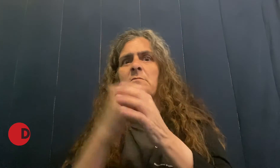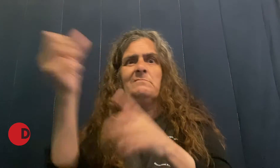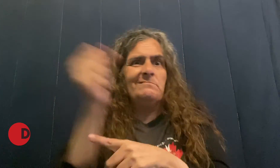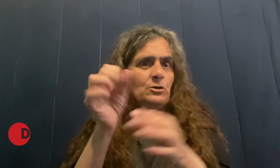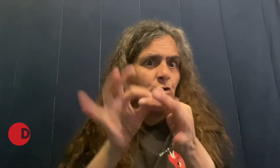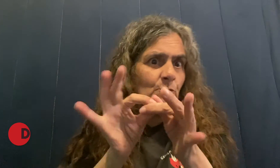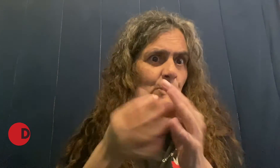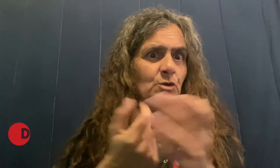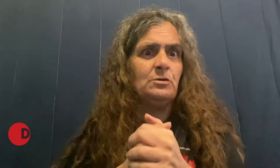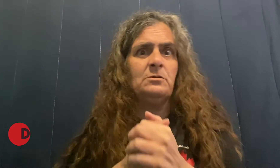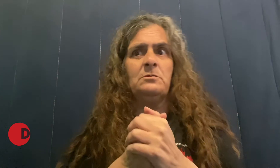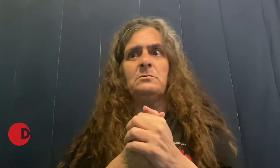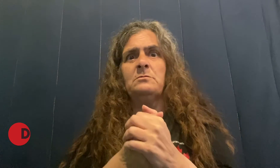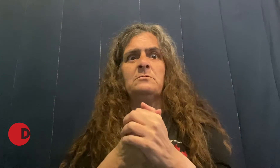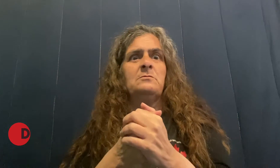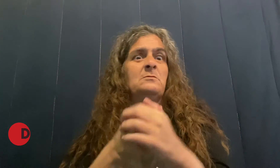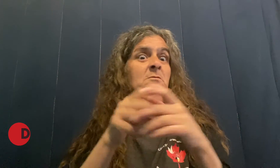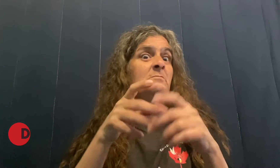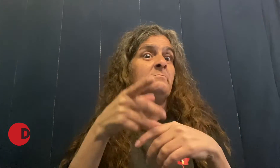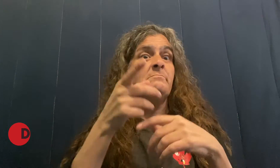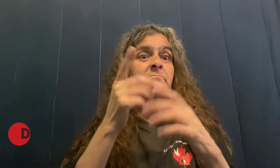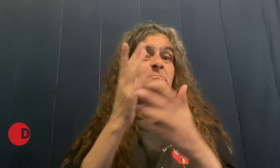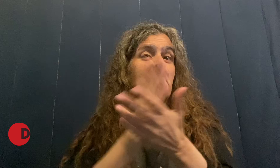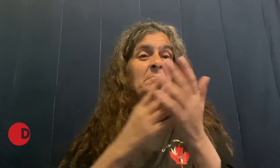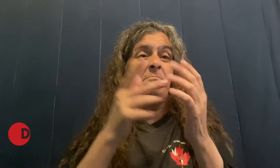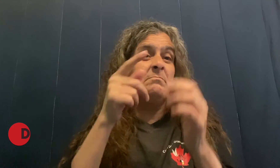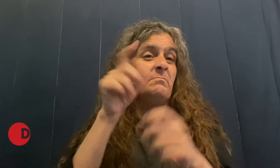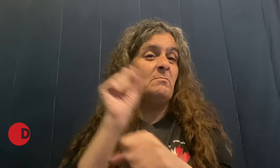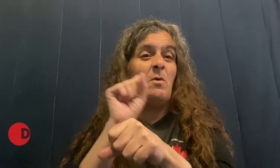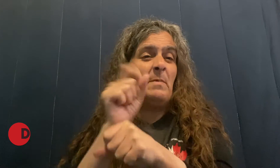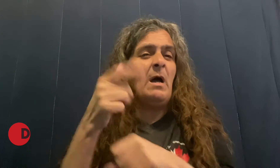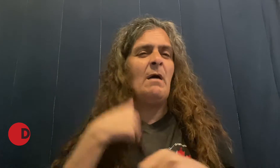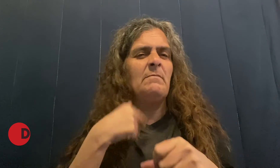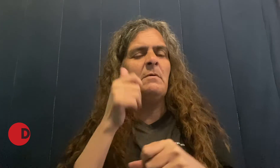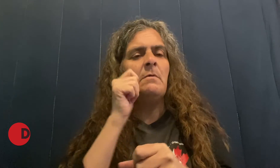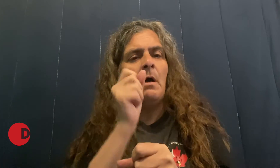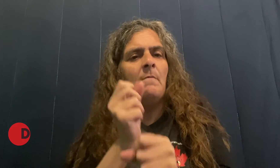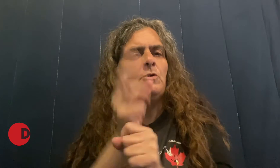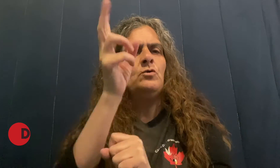for staff meetings, training. Some employers have every